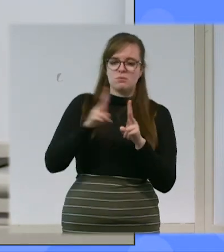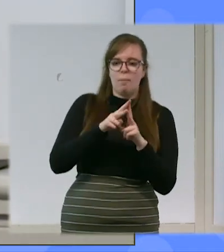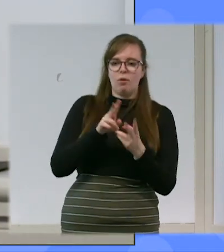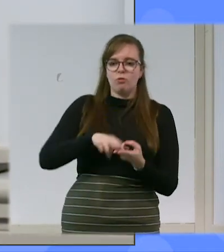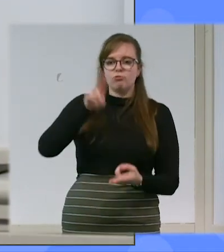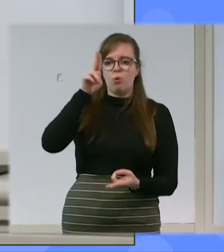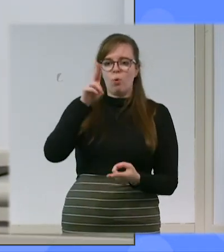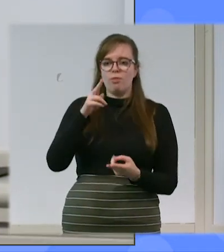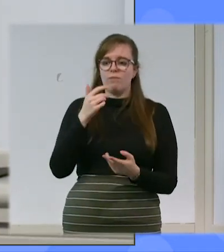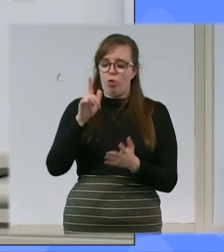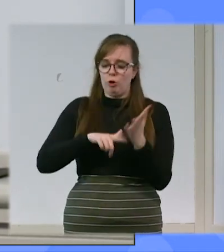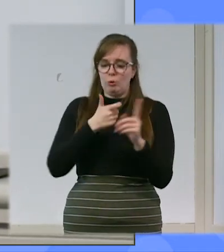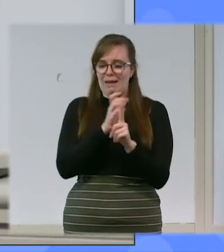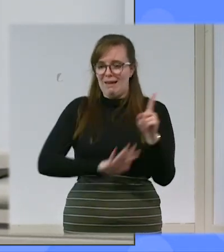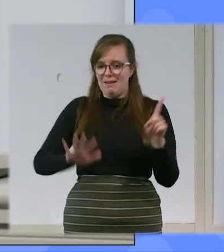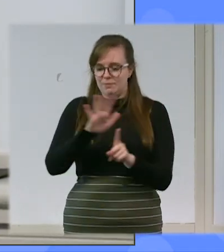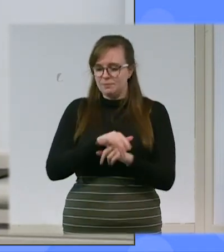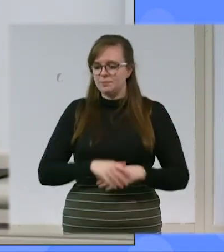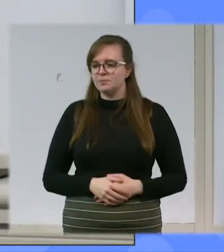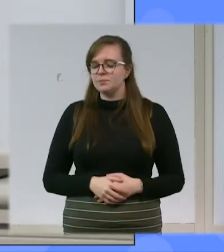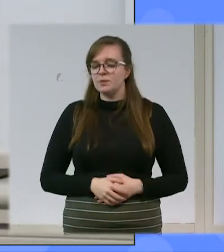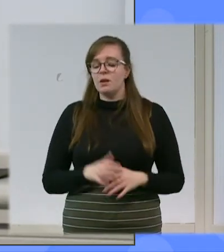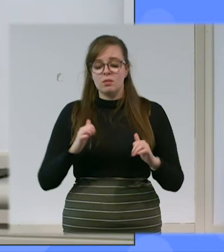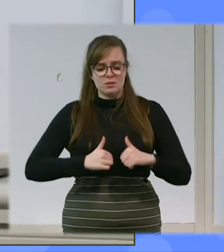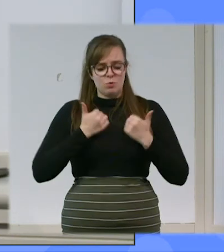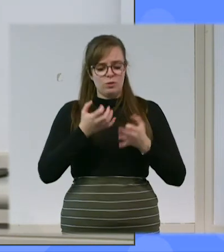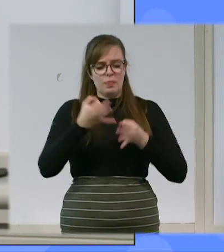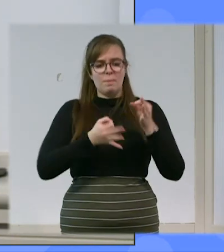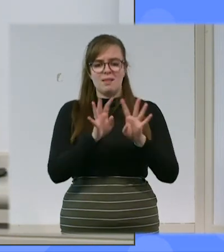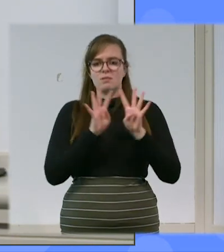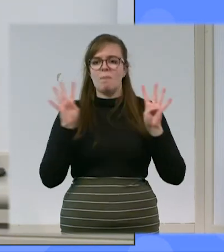even in our political panel this morning we heard that we just need to have more